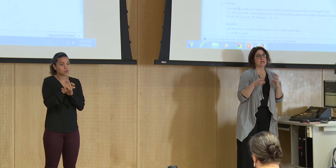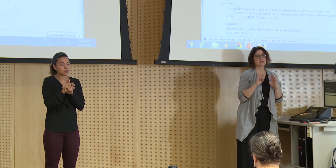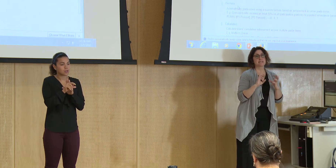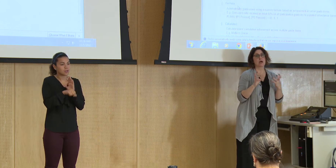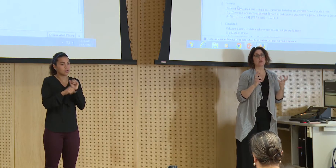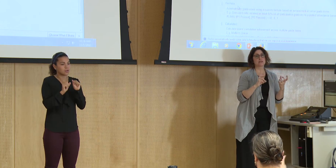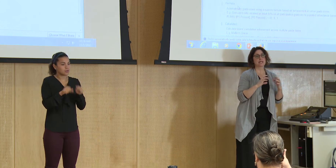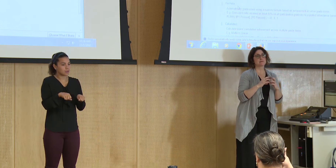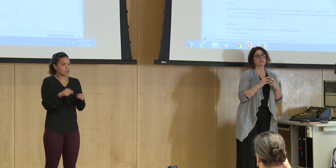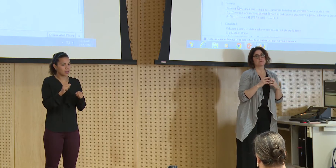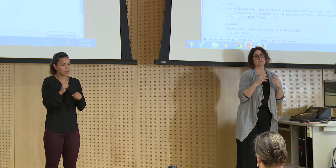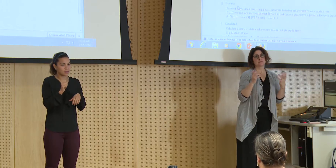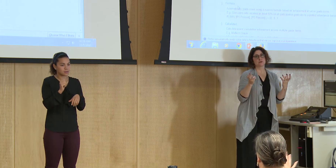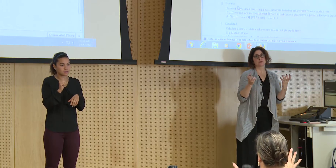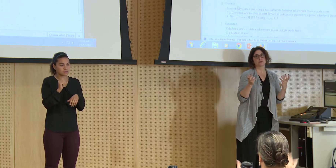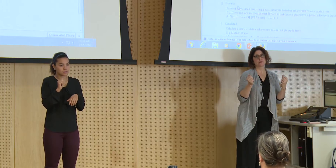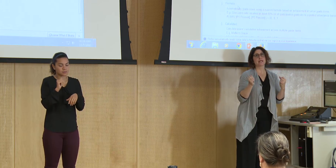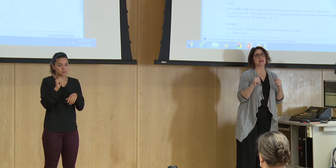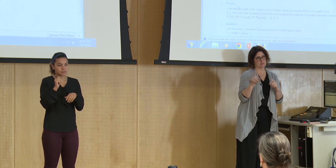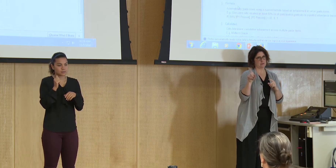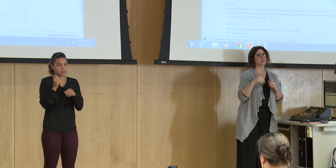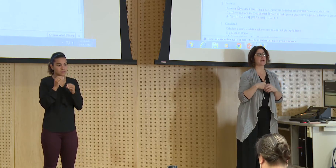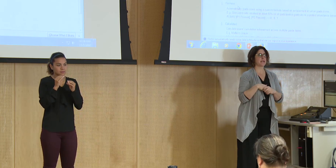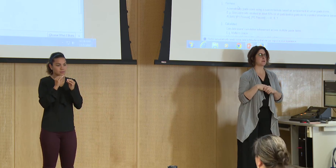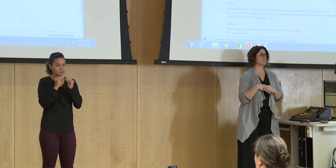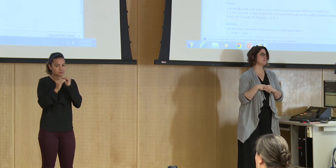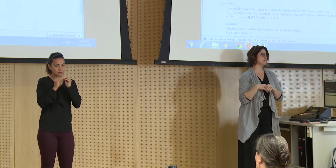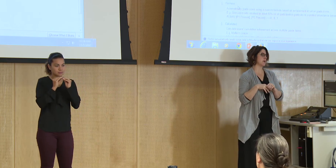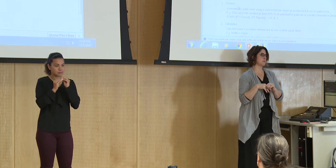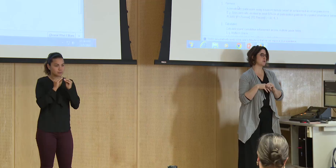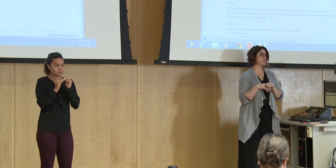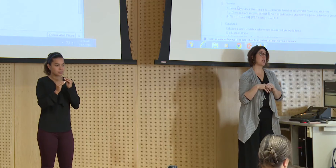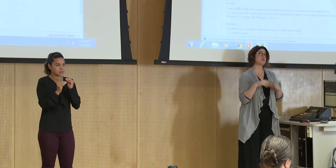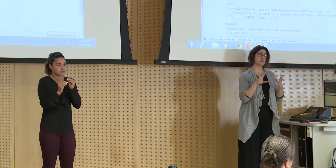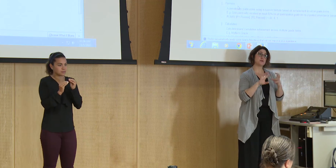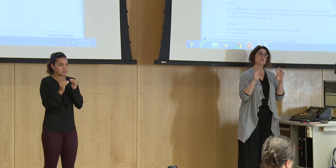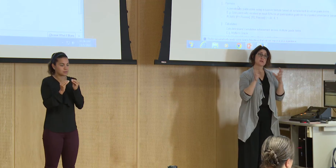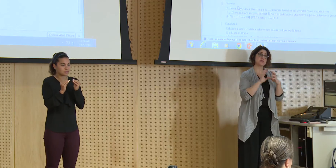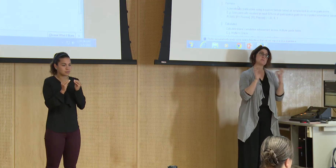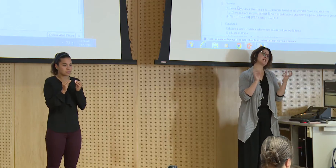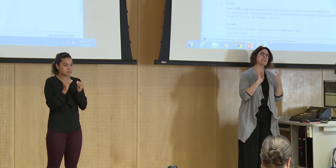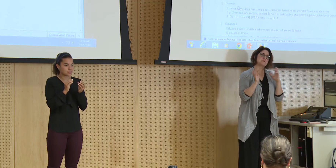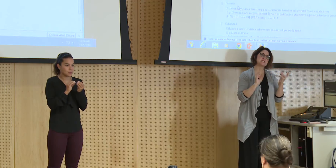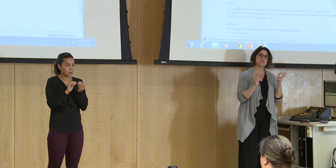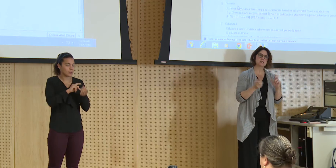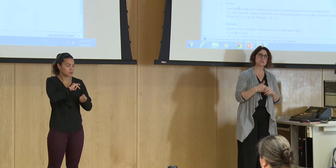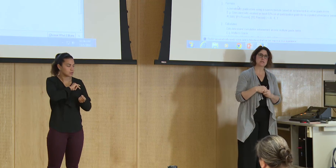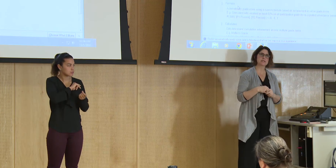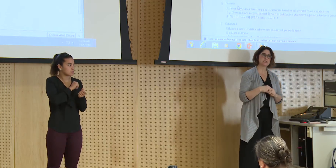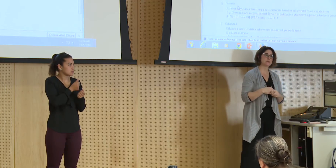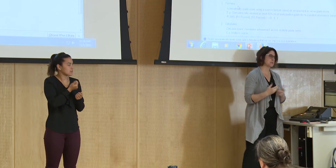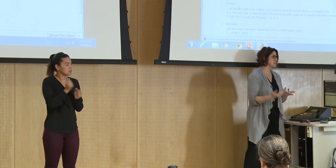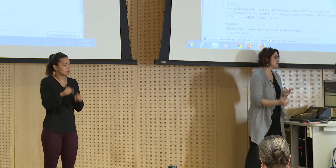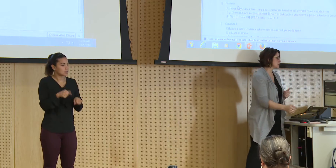and calculate your grade item yourself. So there's some customization in there that you can pursue